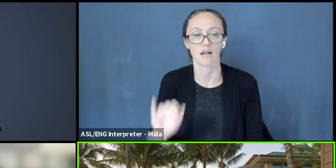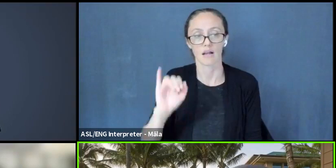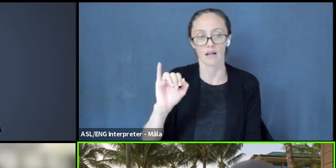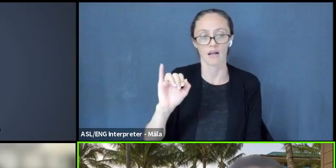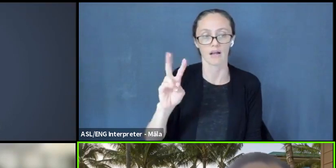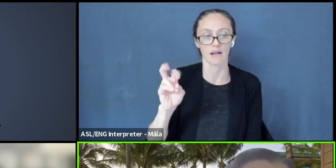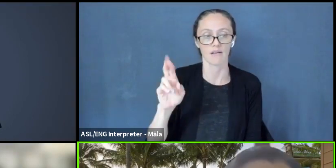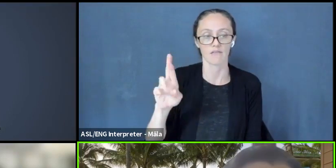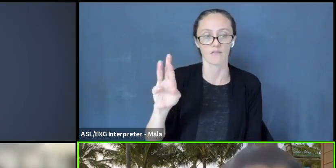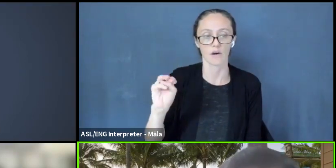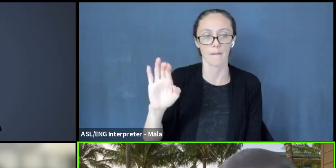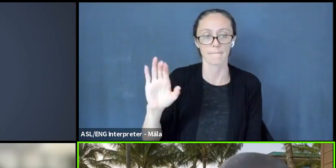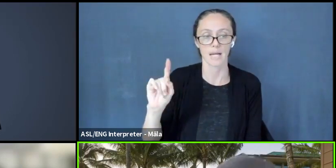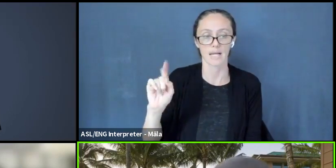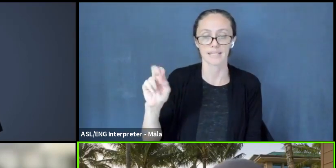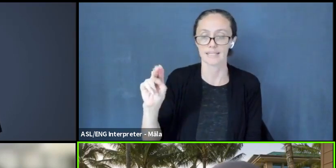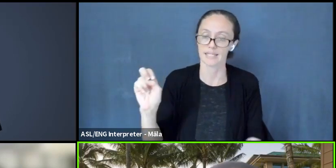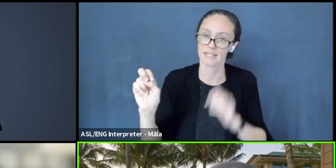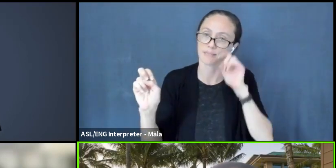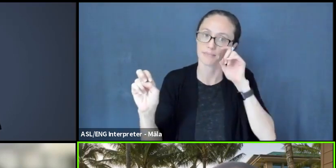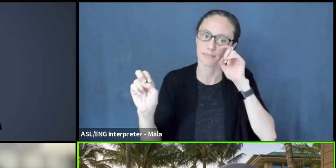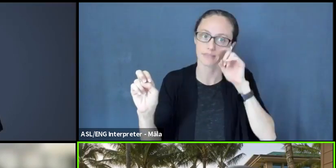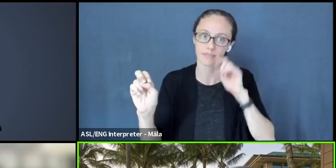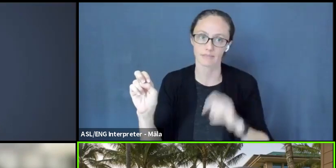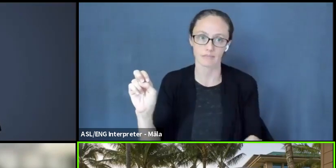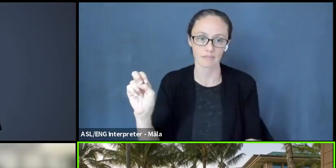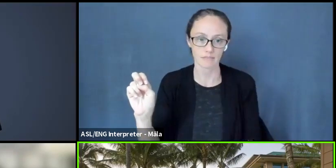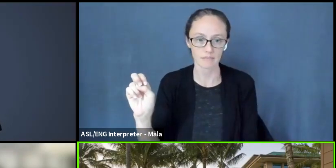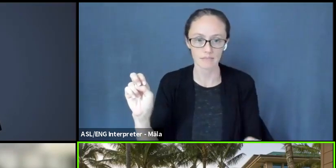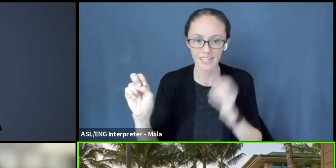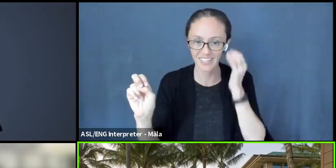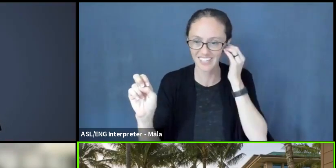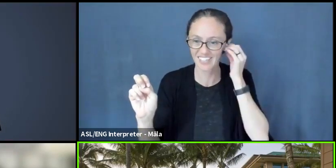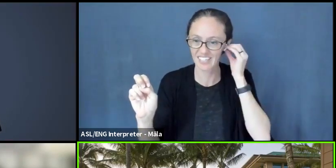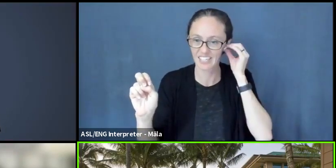Yes.